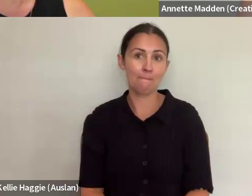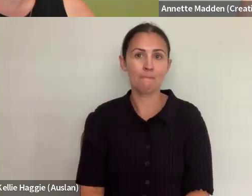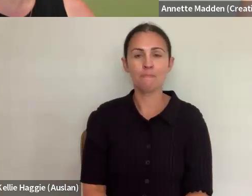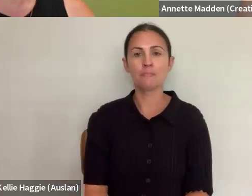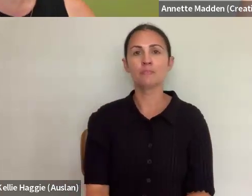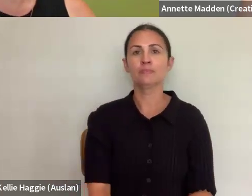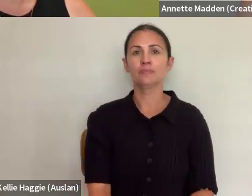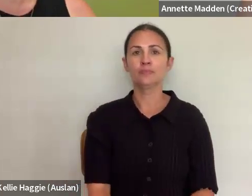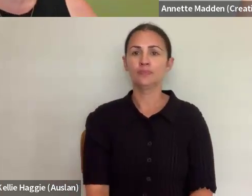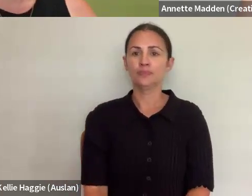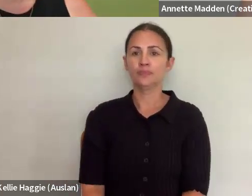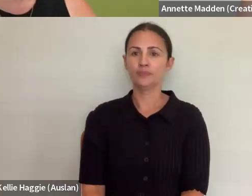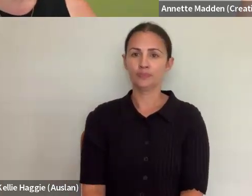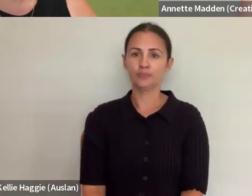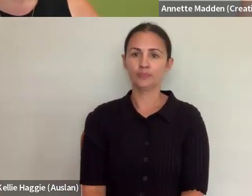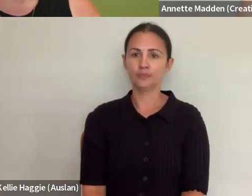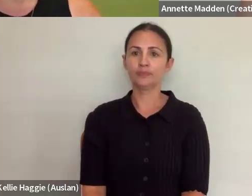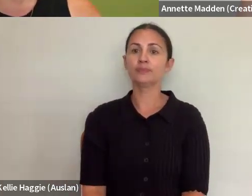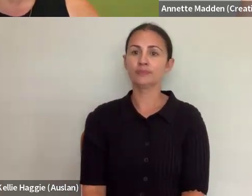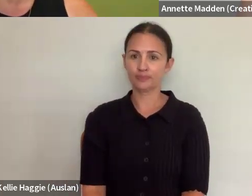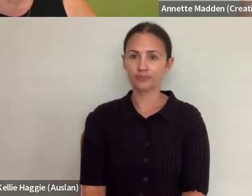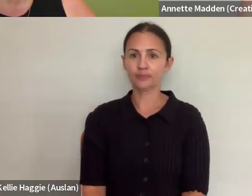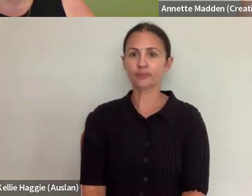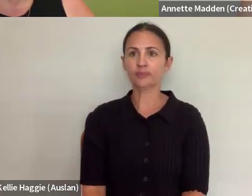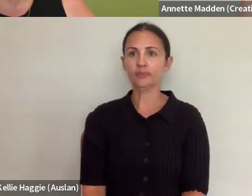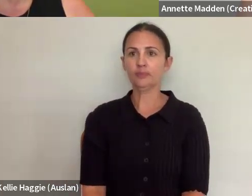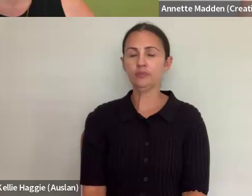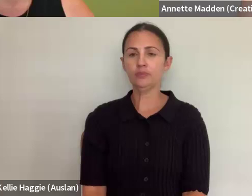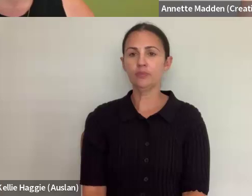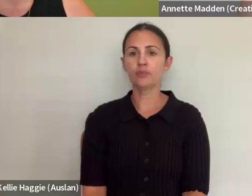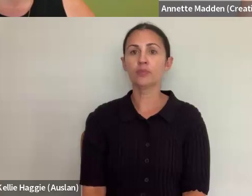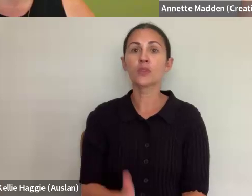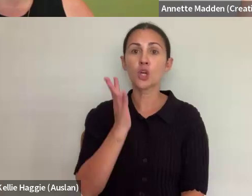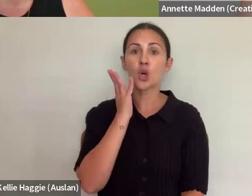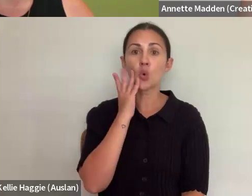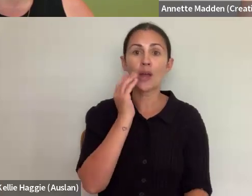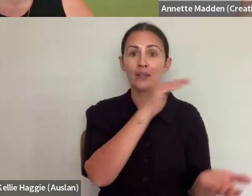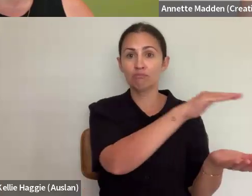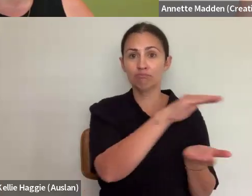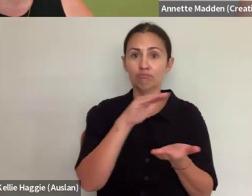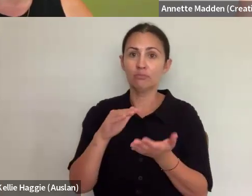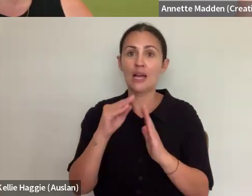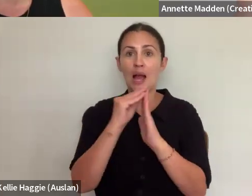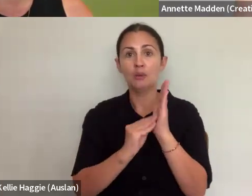but if there are critical pieces of information around confirmations that come through after the application is submitted